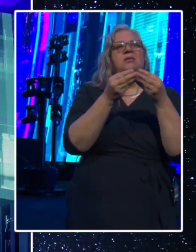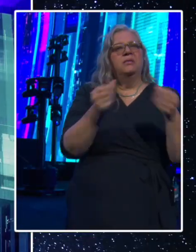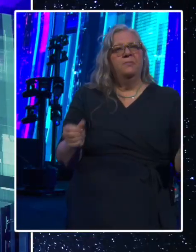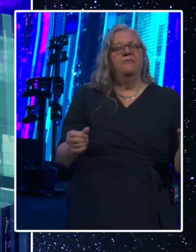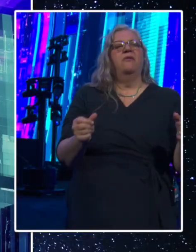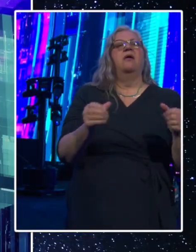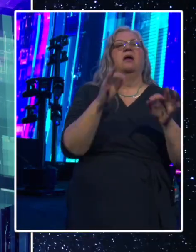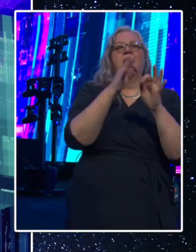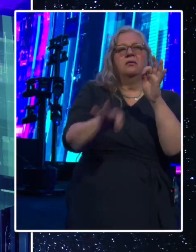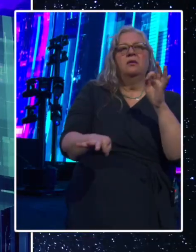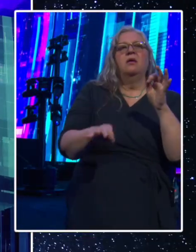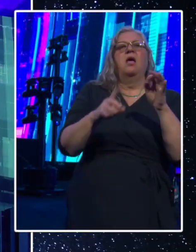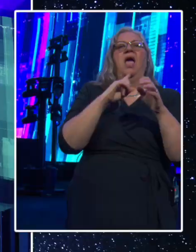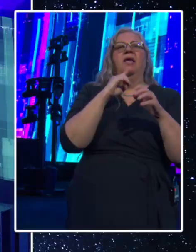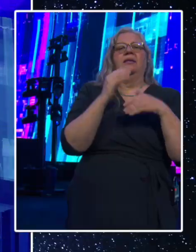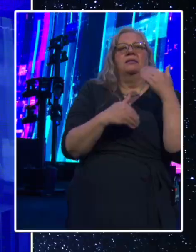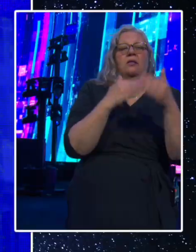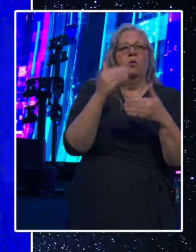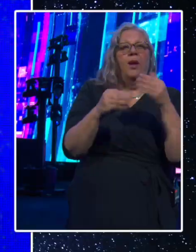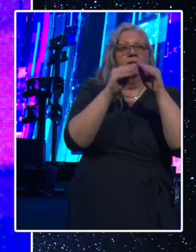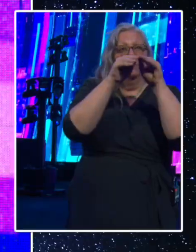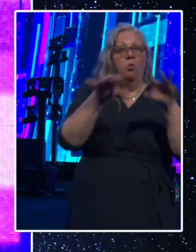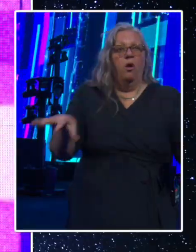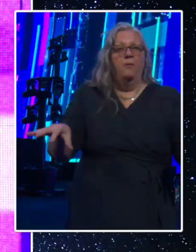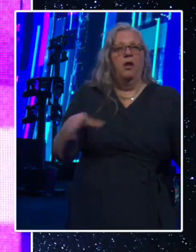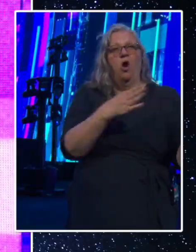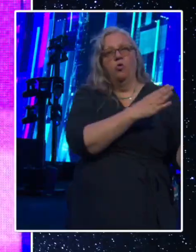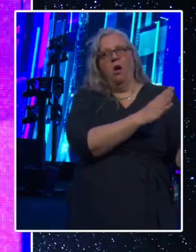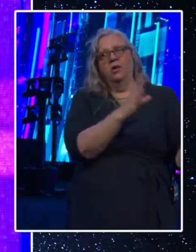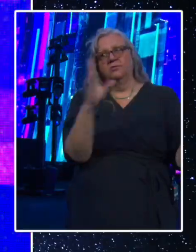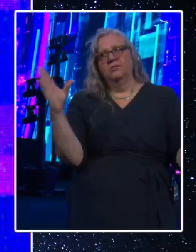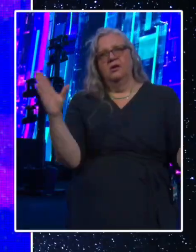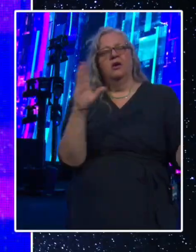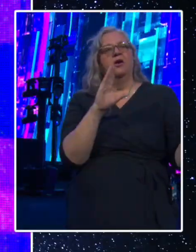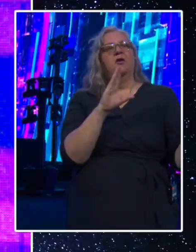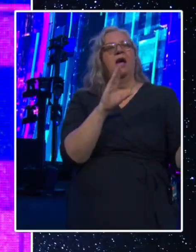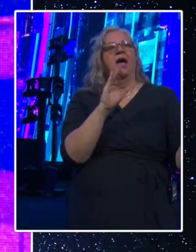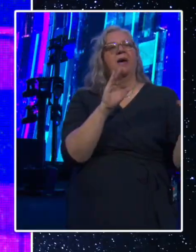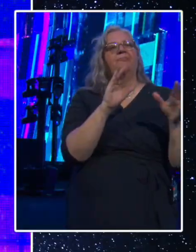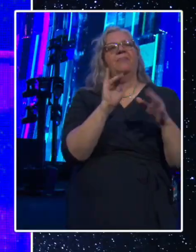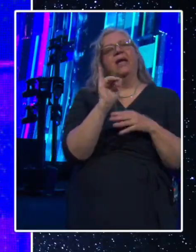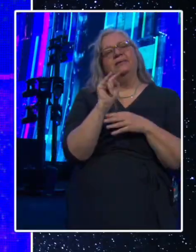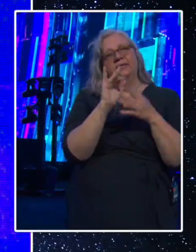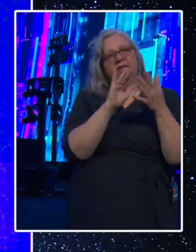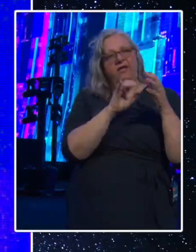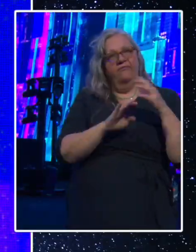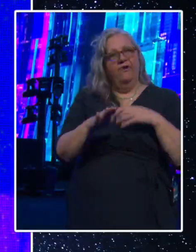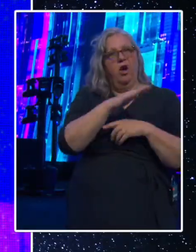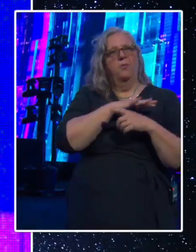that simplifies and accelerates enterprise AI deployments across your hybrid IT environments.